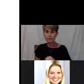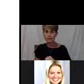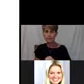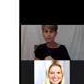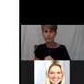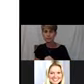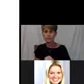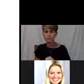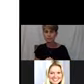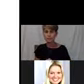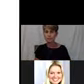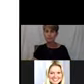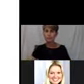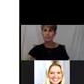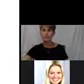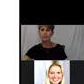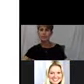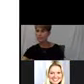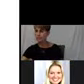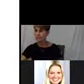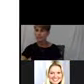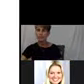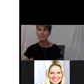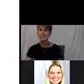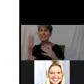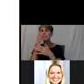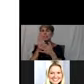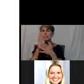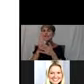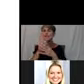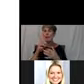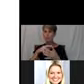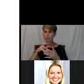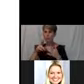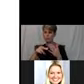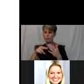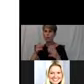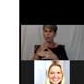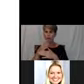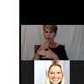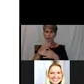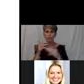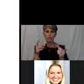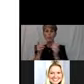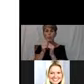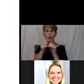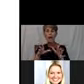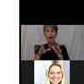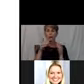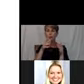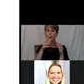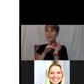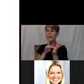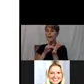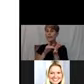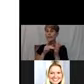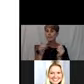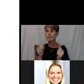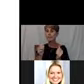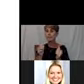These are just some of the results I wanted to share with you. On the left is life without street medicine, and on the right is life with street medicine